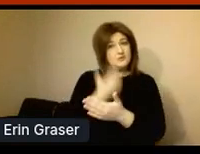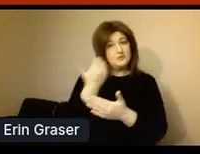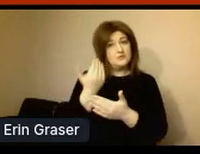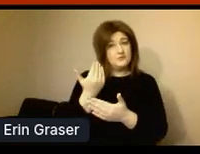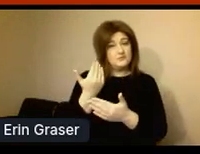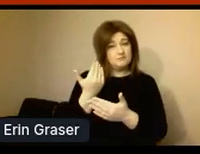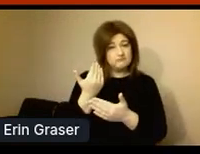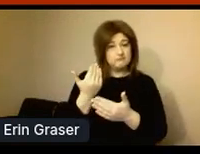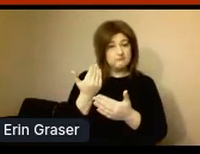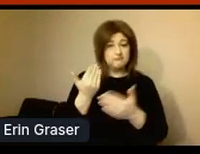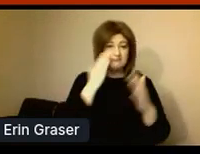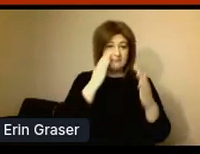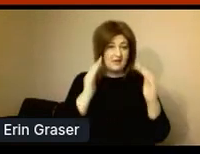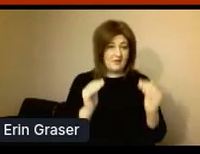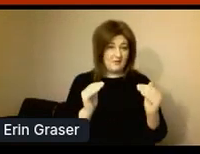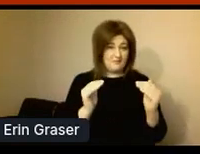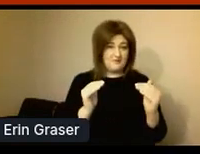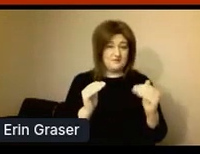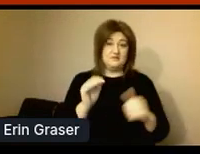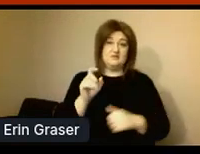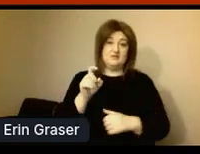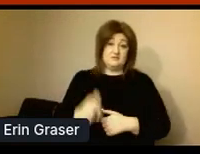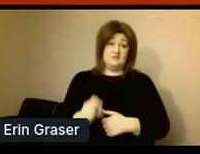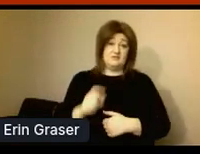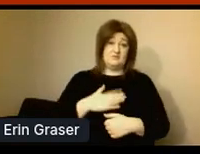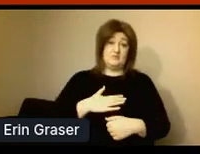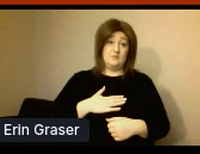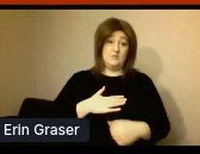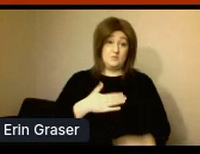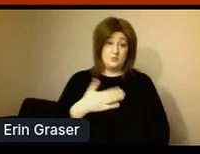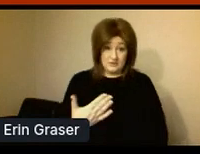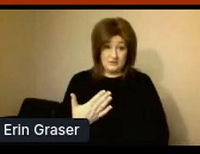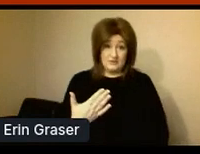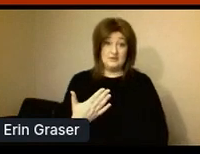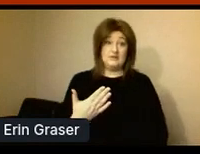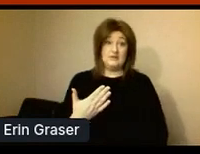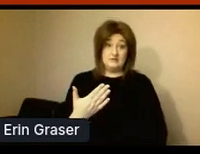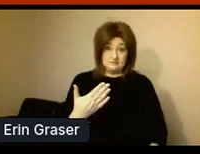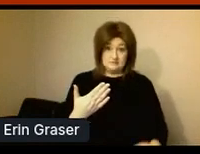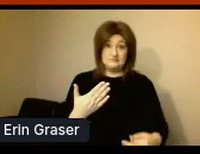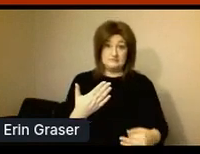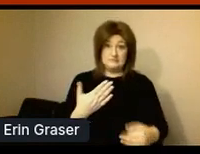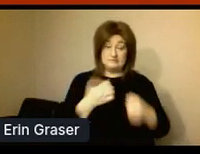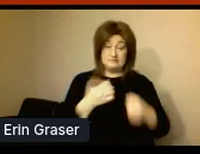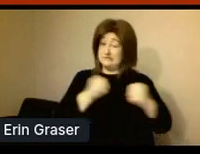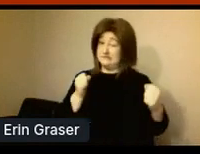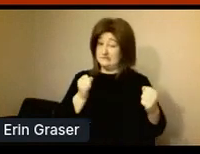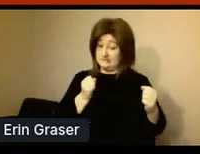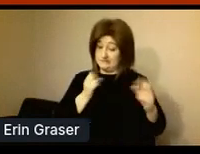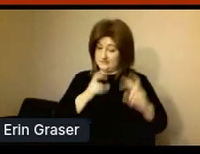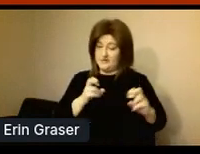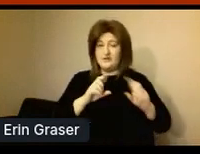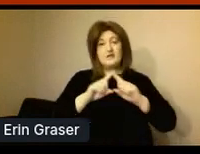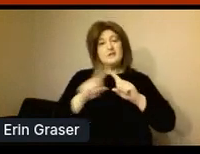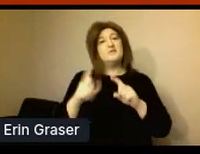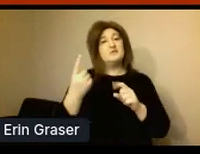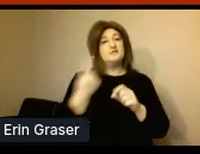Definitely have to be willing to do it. But I just want you to start building your own awareness